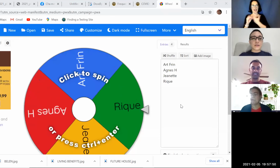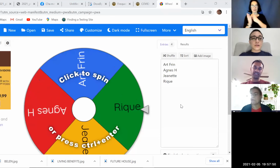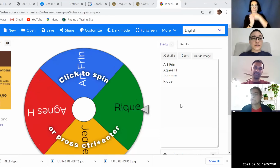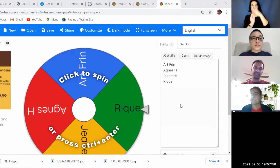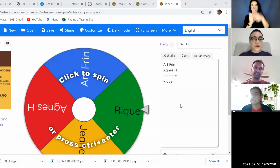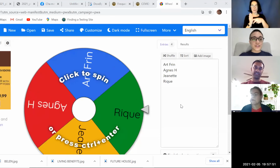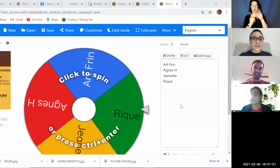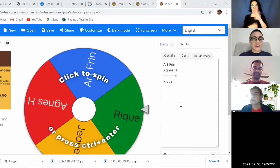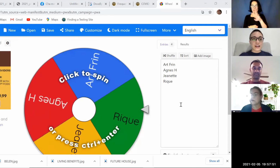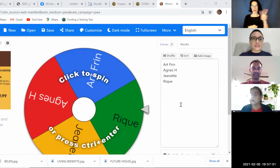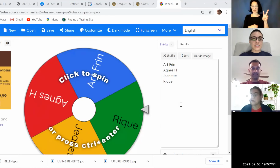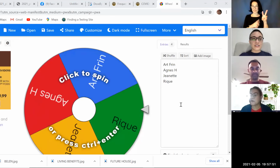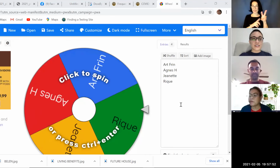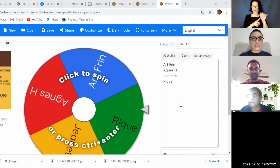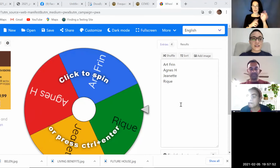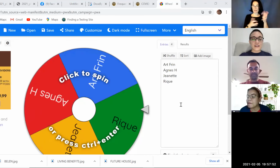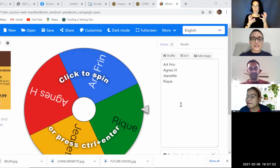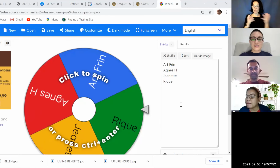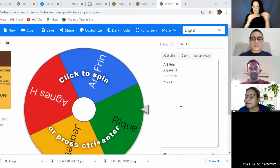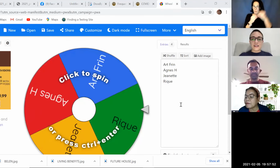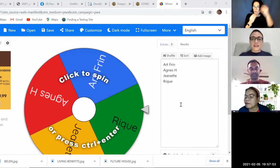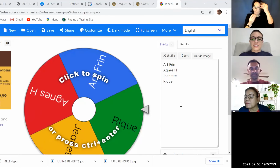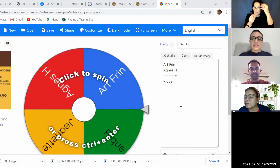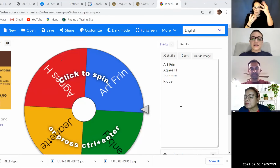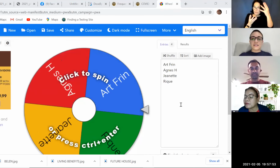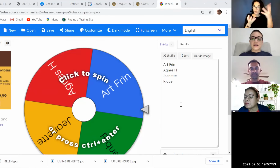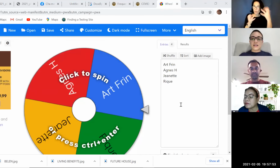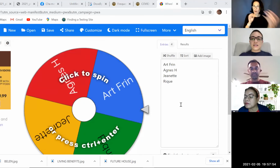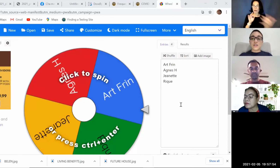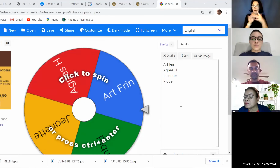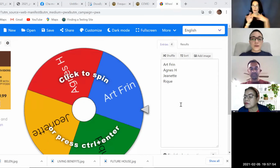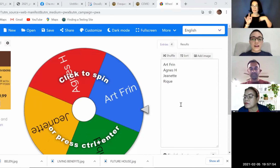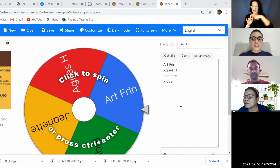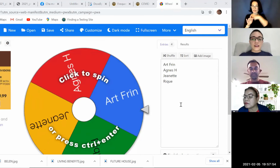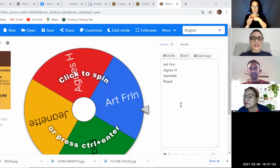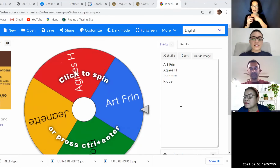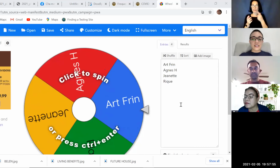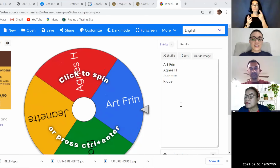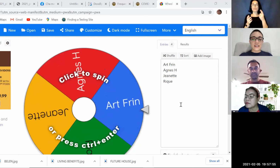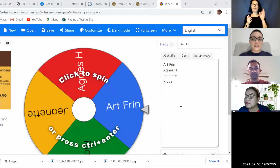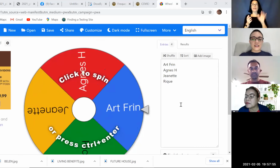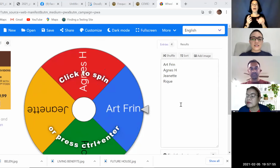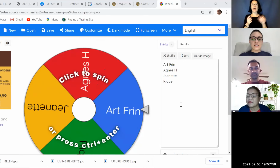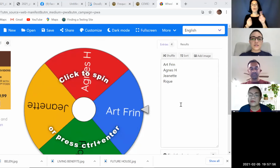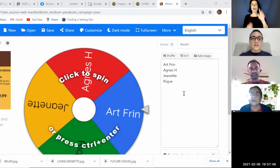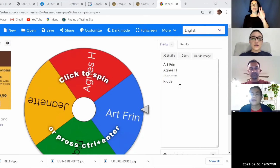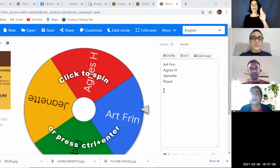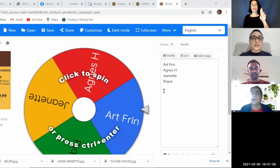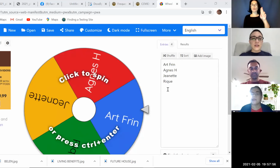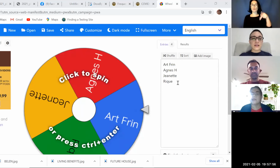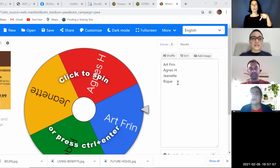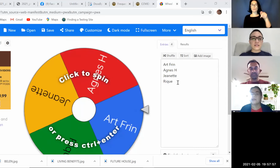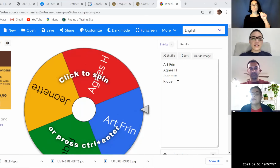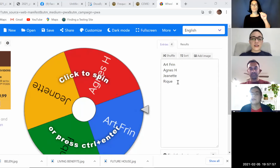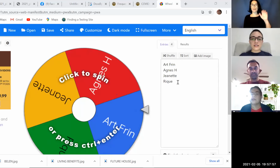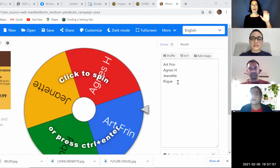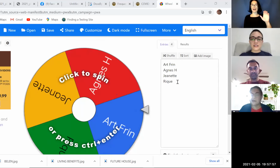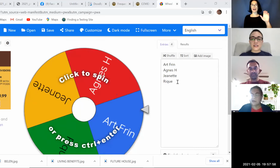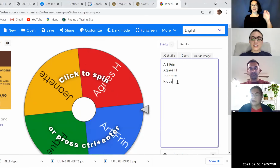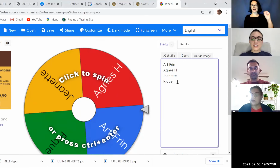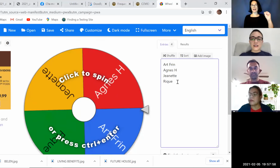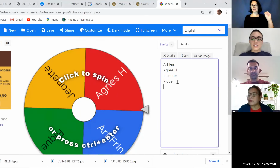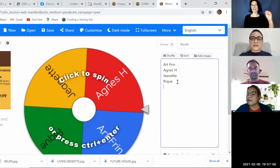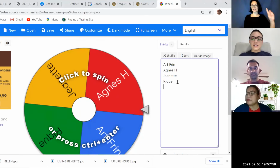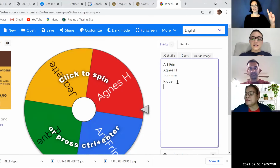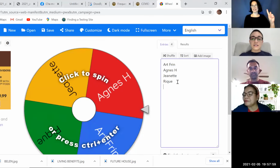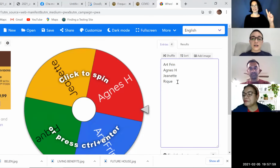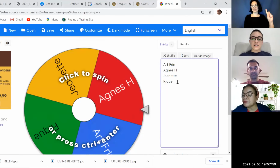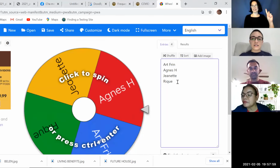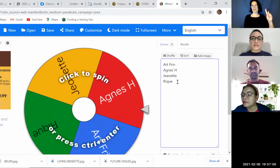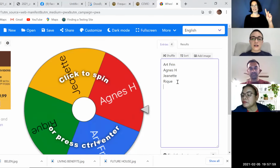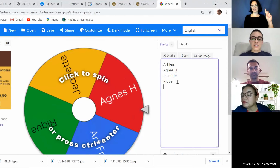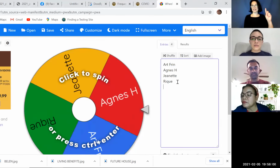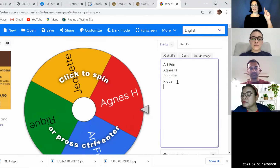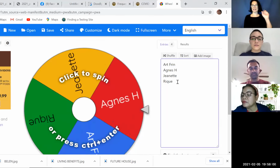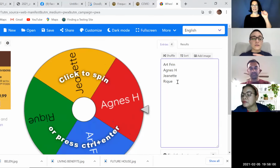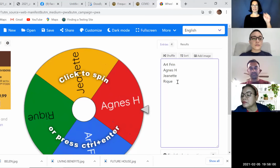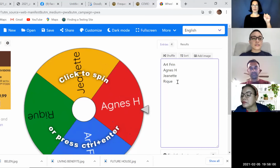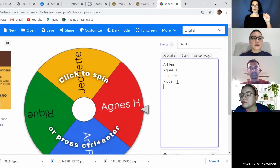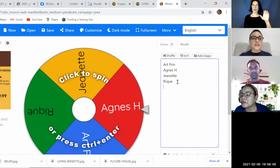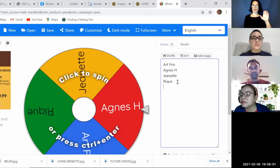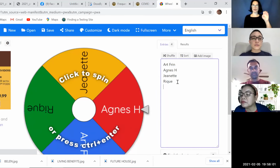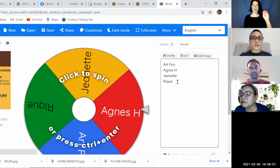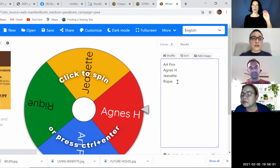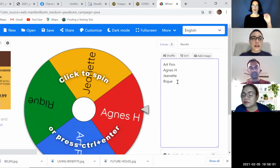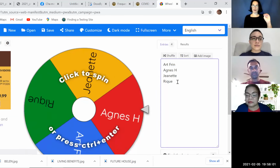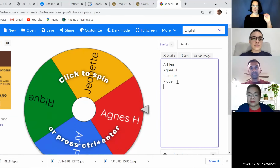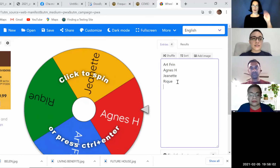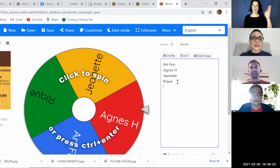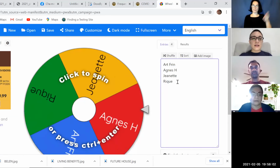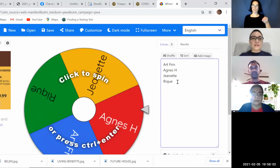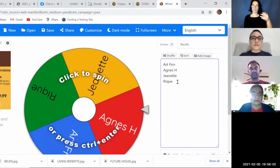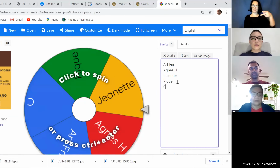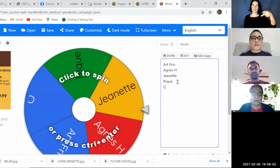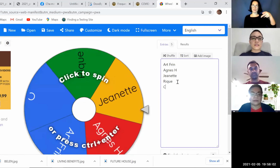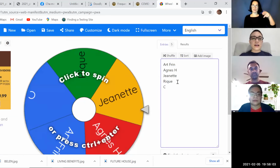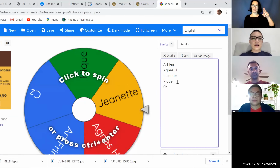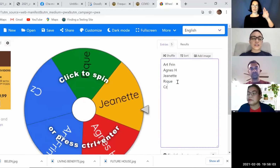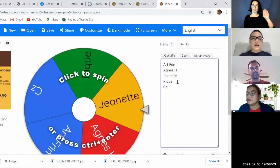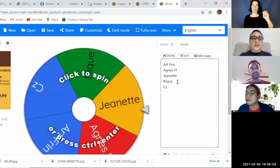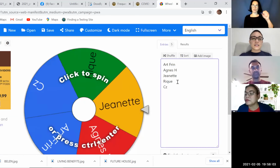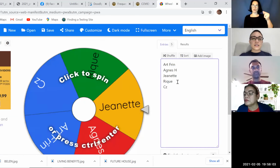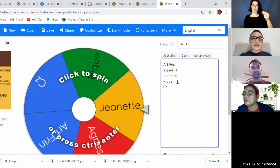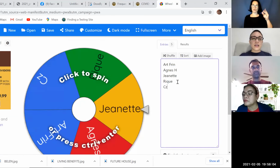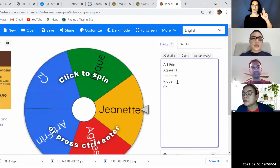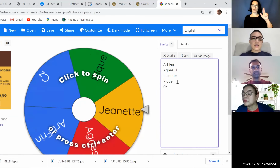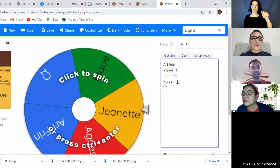website for more information and how to contact us, is UPACSD – so U-P-A-C-S-D – upacsd.com/programs/chwcos.